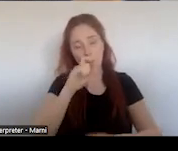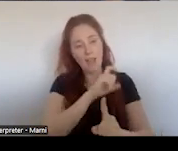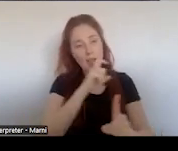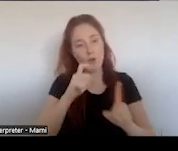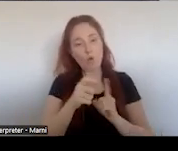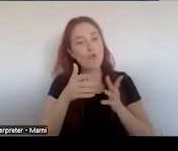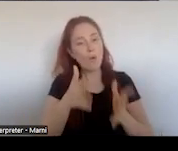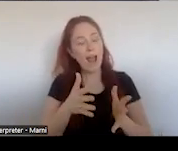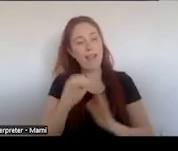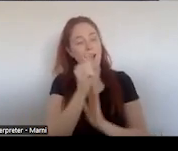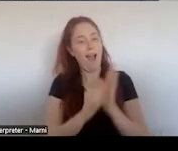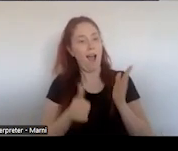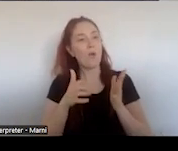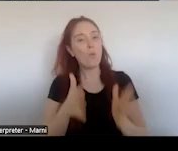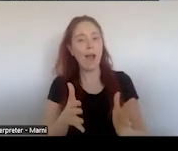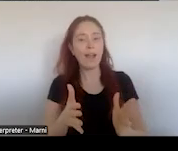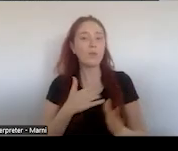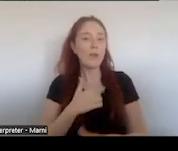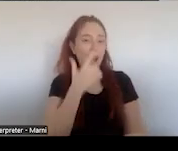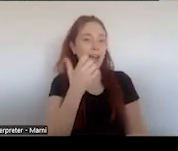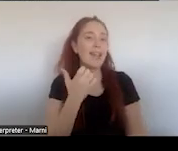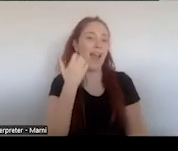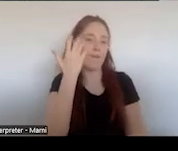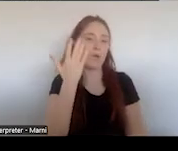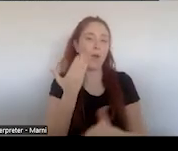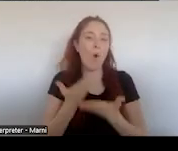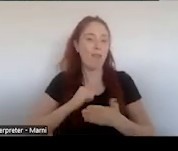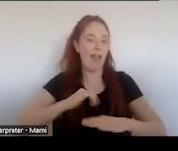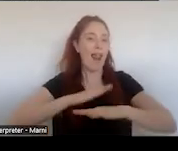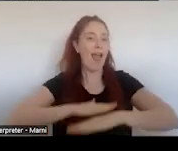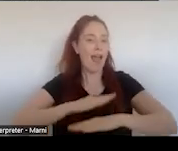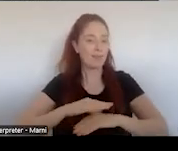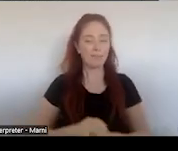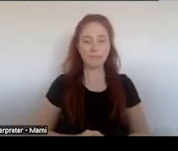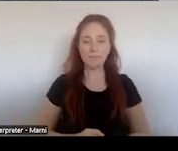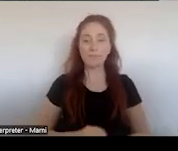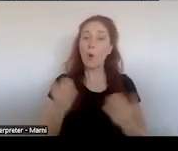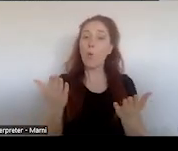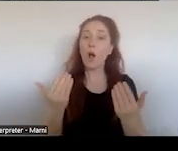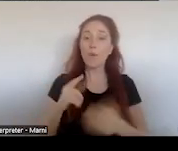to gather on First Nations country. Welcome to today's information session and